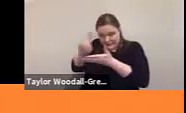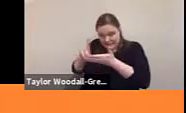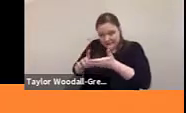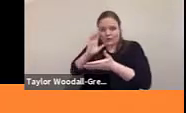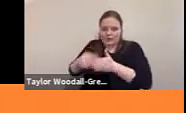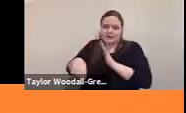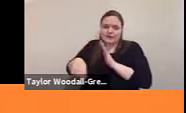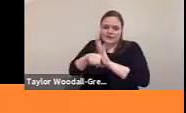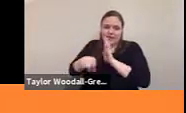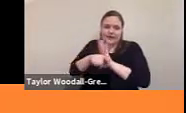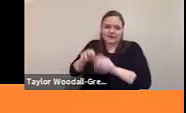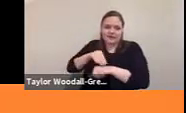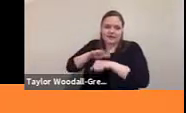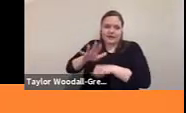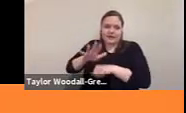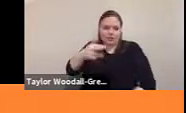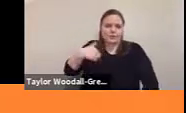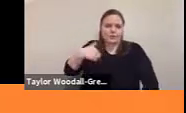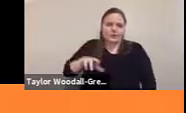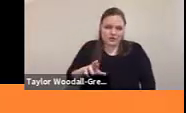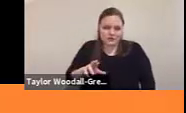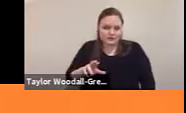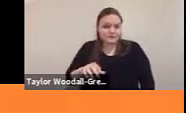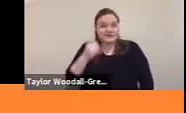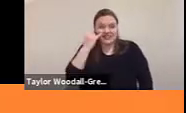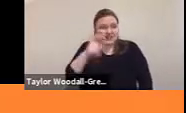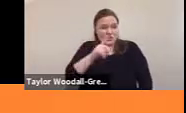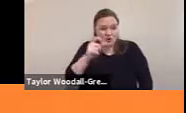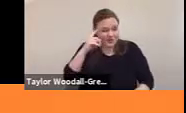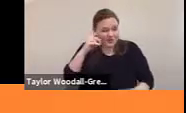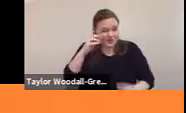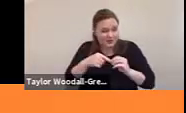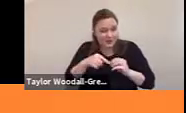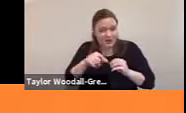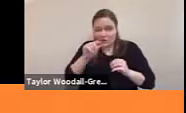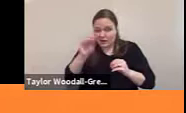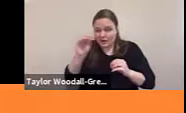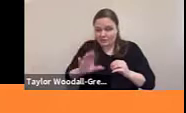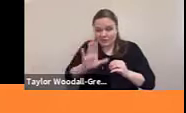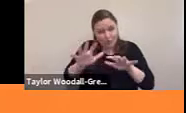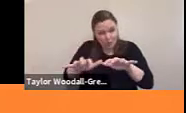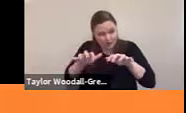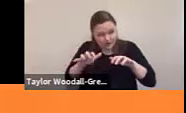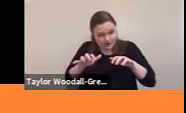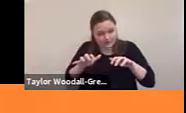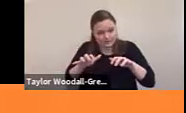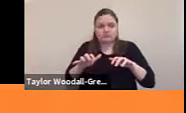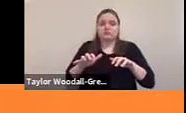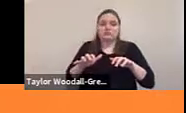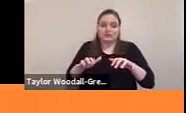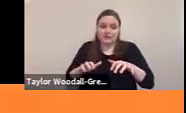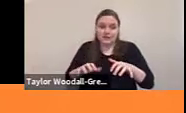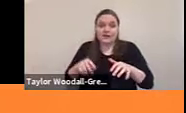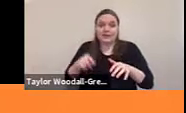When you don't consider potentially 20% of your audience, it comes across as we don't care about being inclusive.